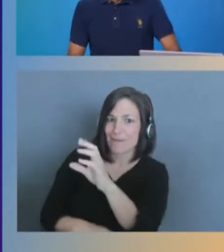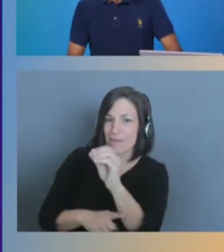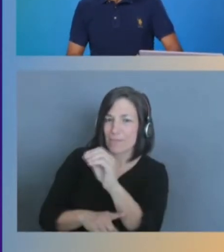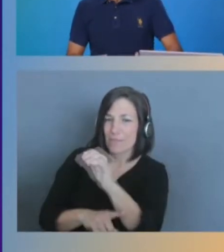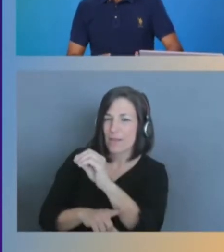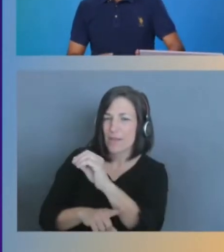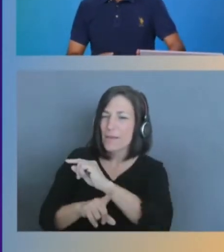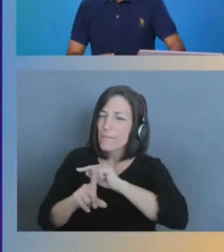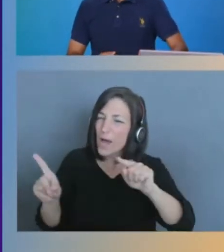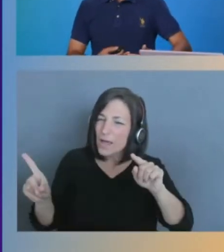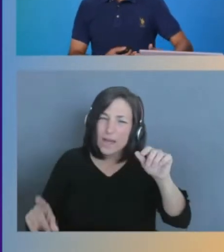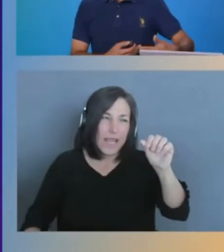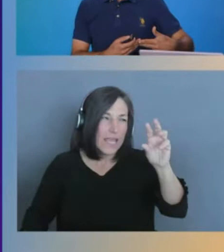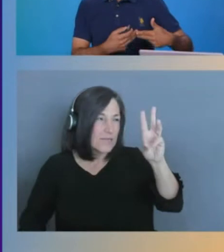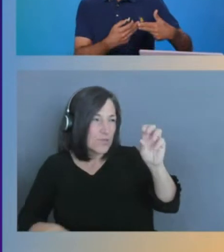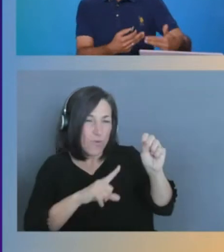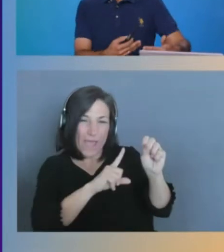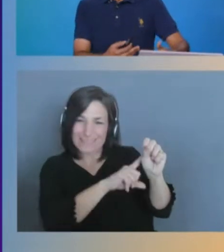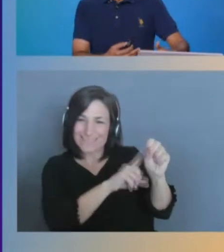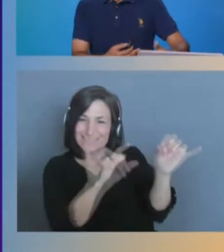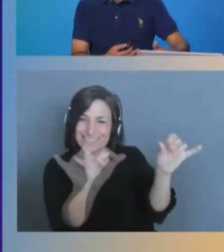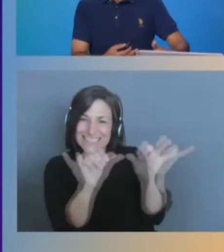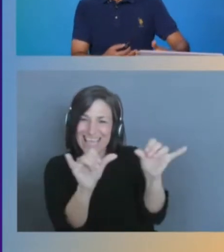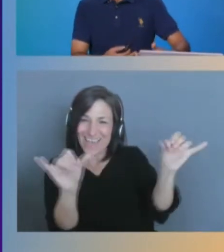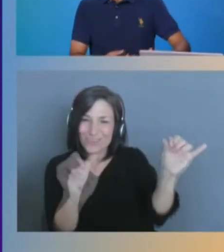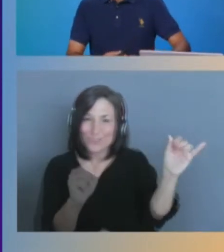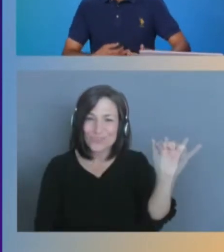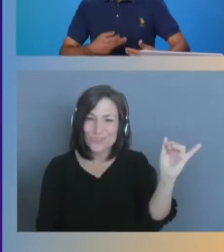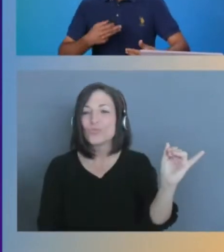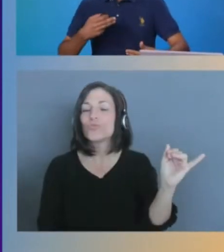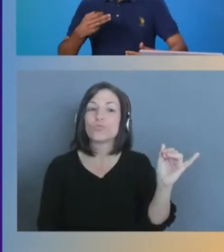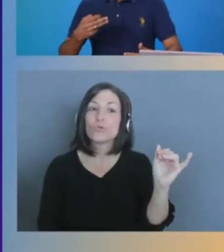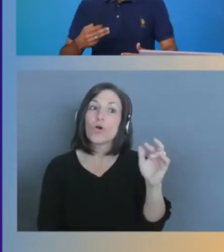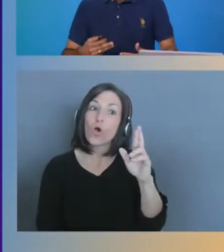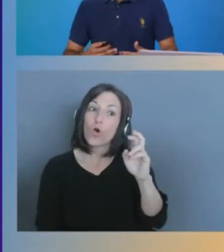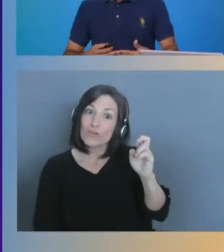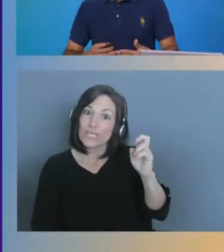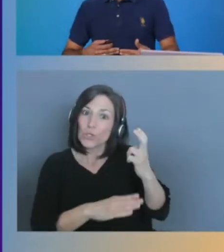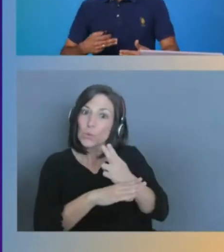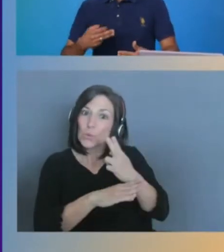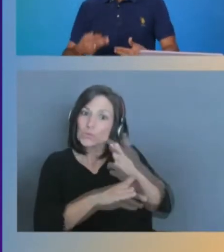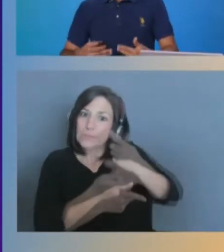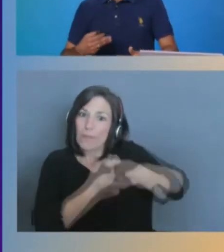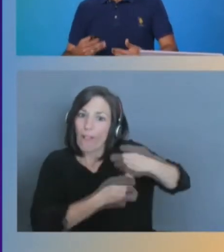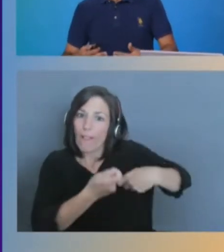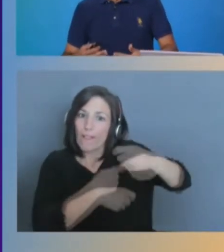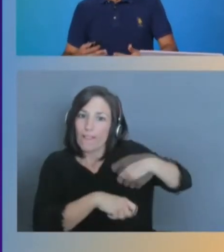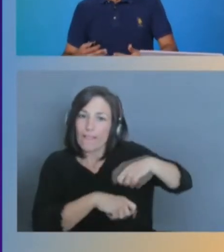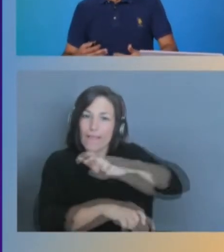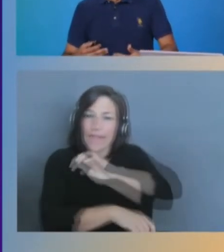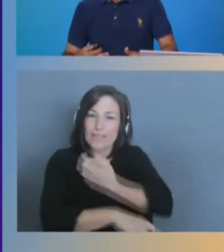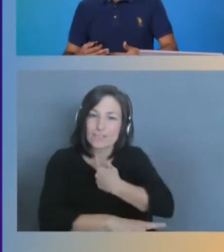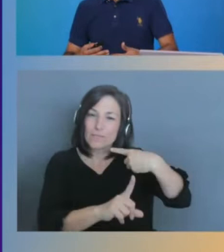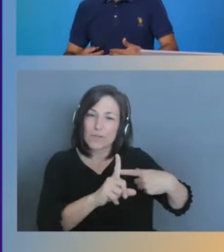apart from the renewable energy, we are moving towards gaining the efficiency and relentlessly